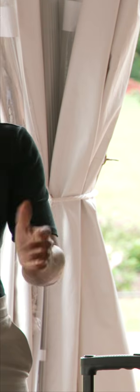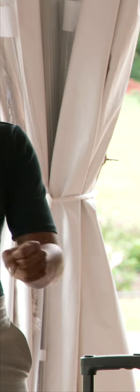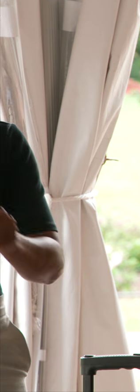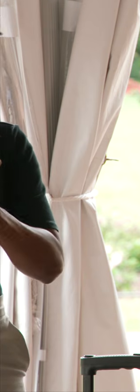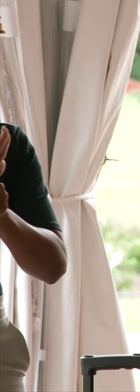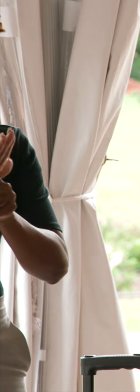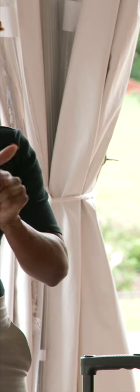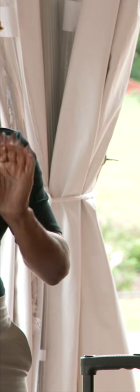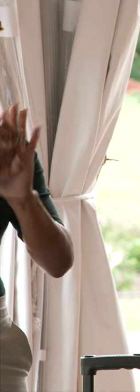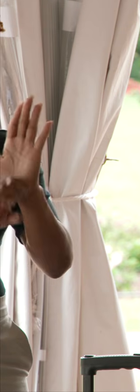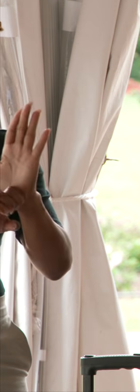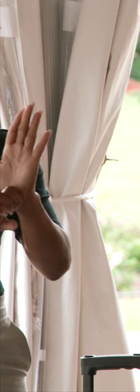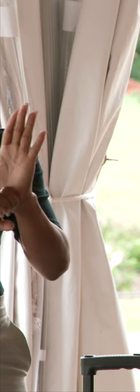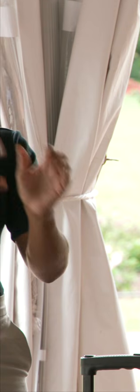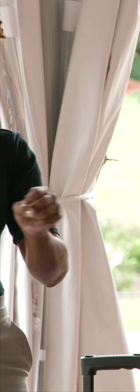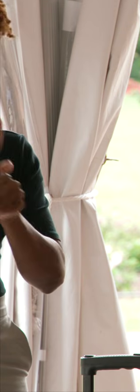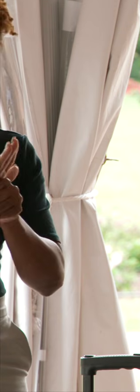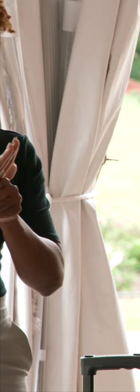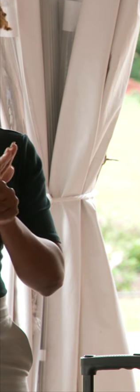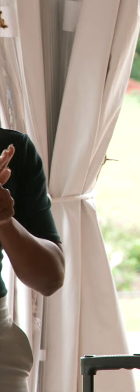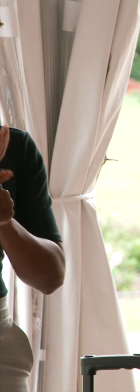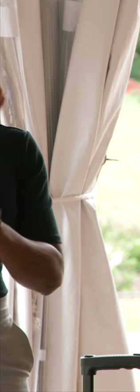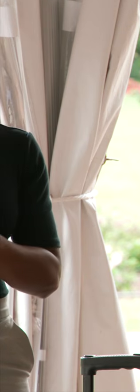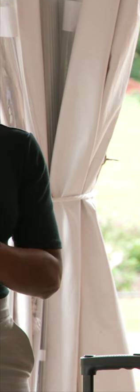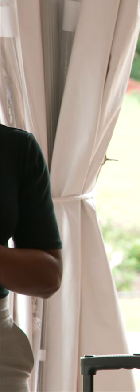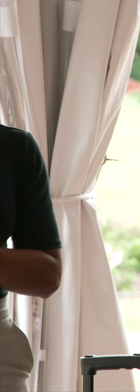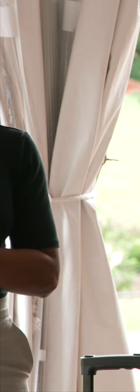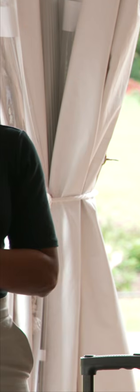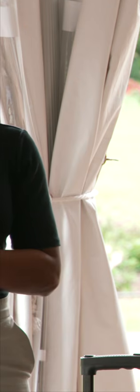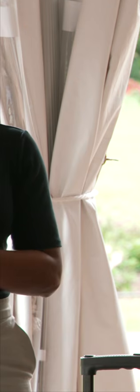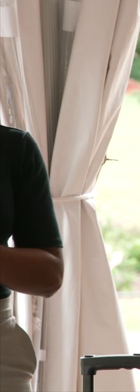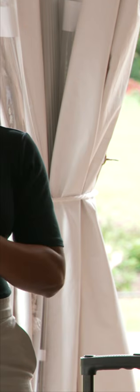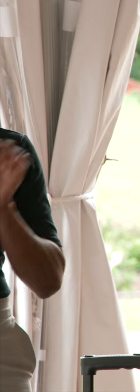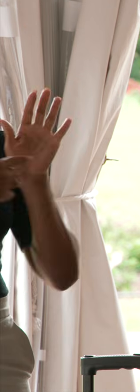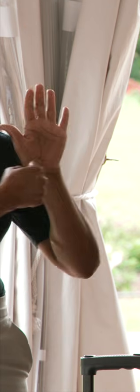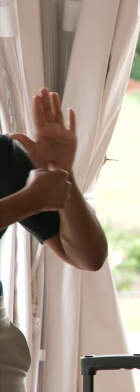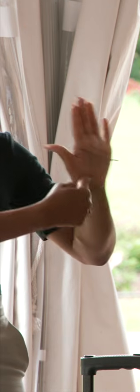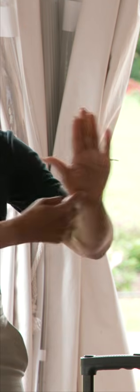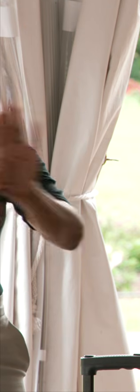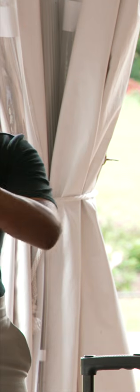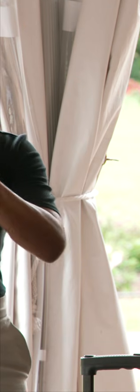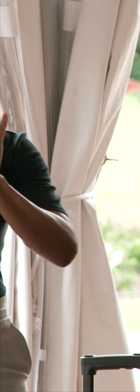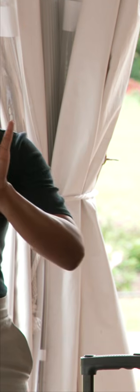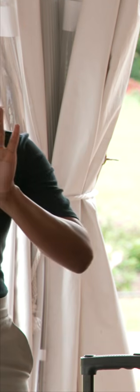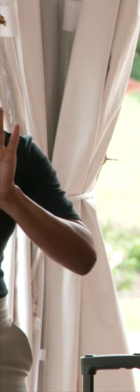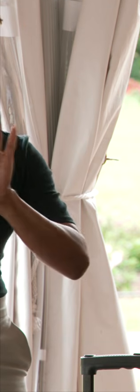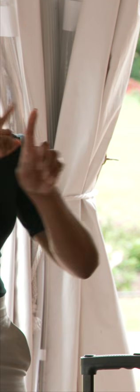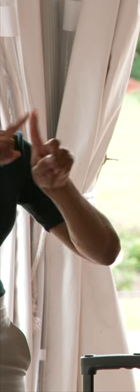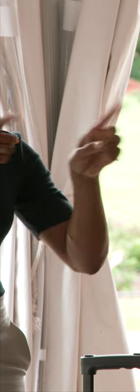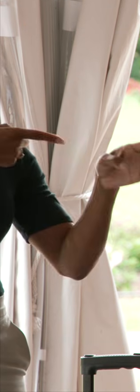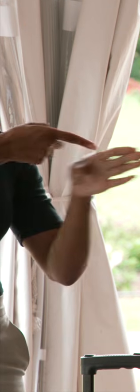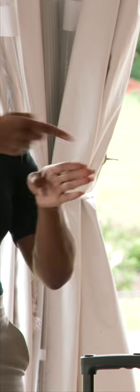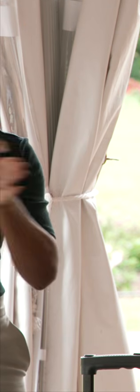the Belmont Principles are applied to research across a wide variety of fields — from cancer